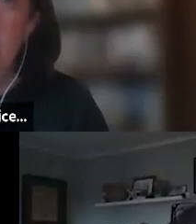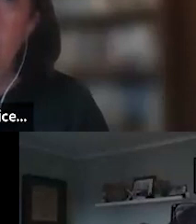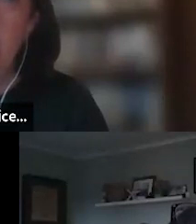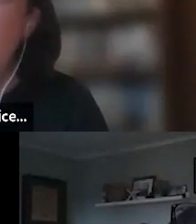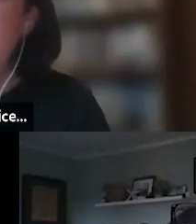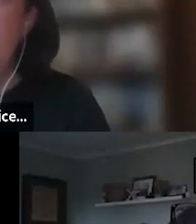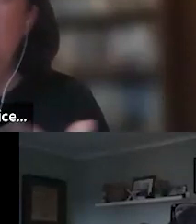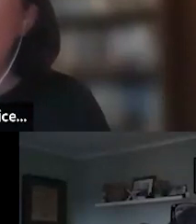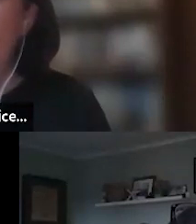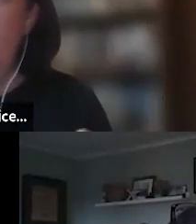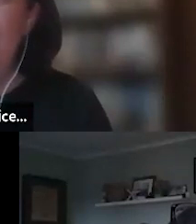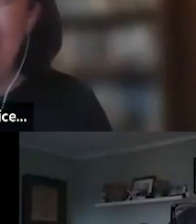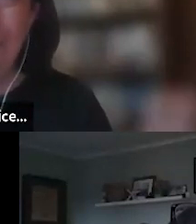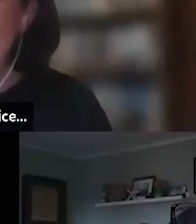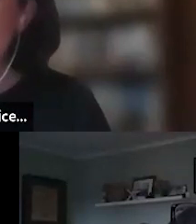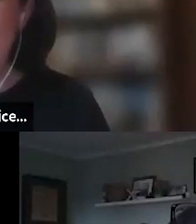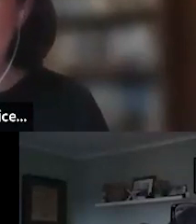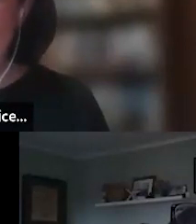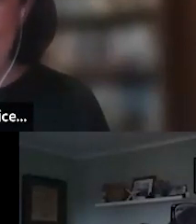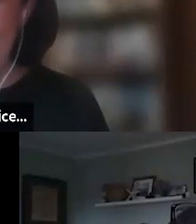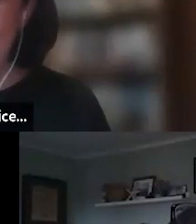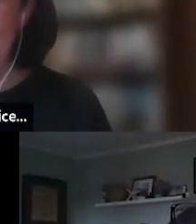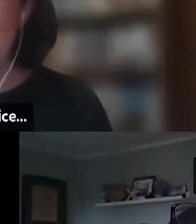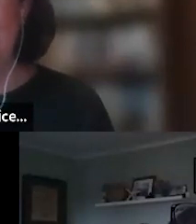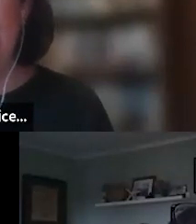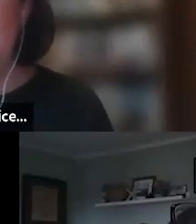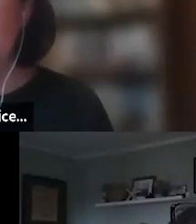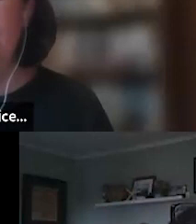You know, you might not know how much your former spouse has earned over the past 30 years.